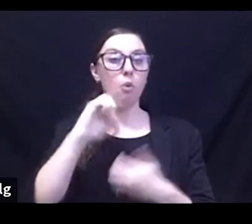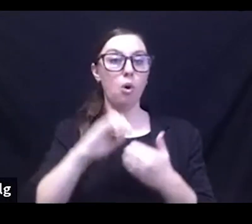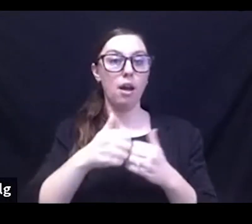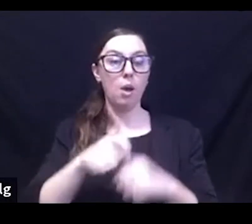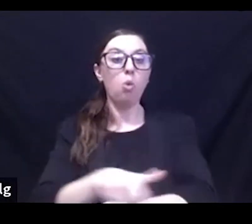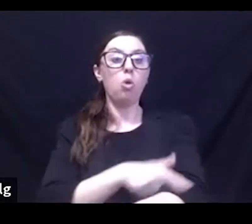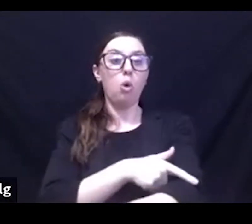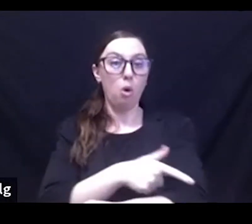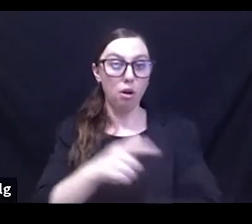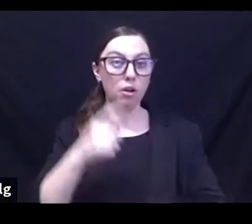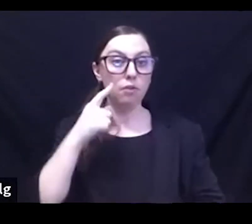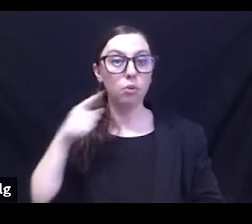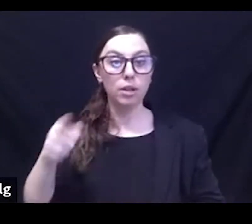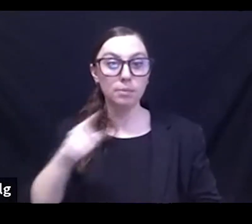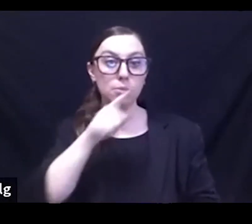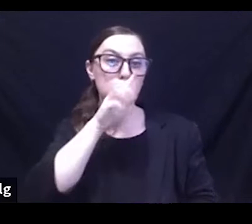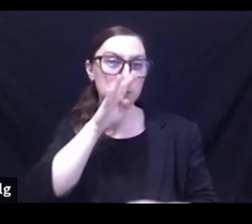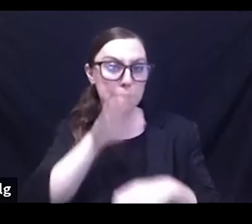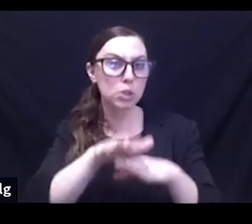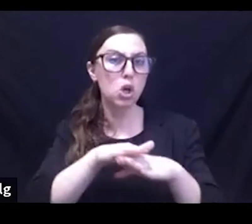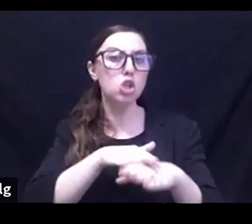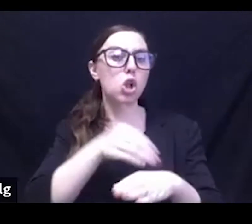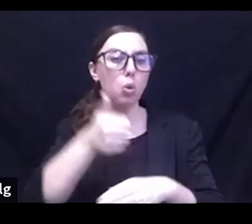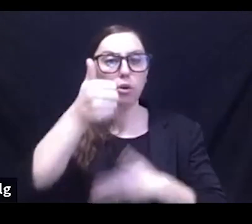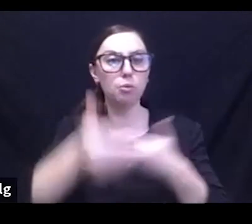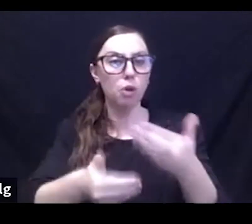to have Michael speak but acknowledged that the judge